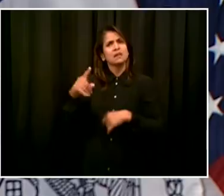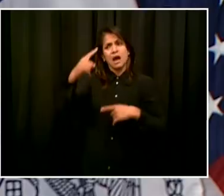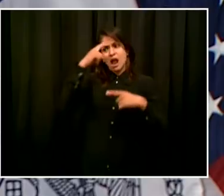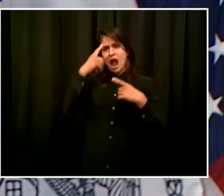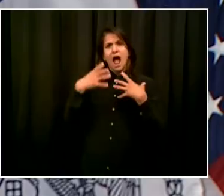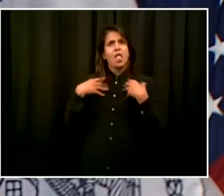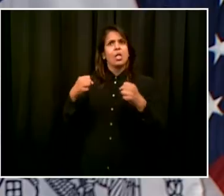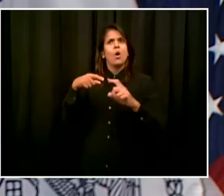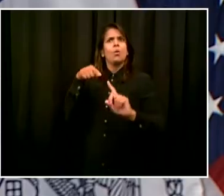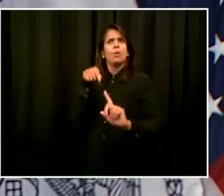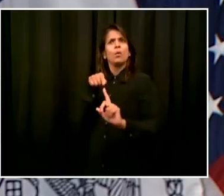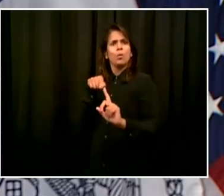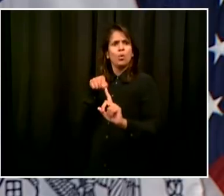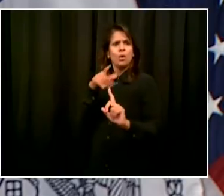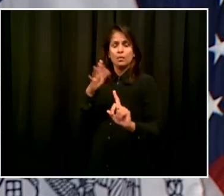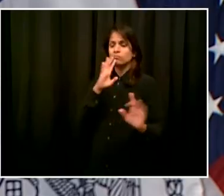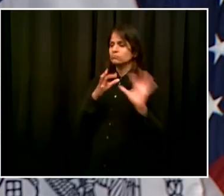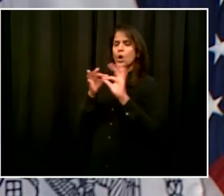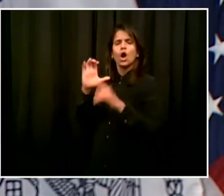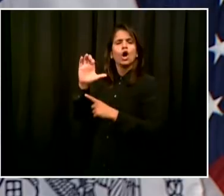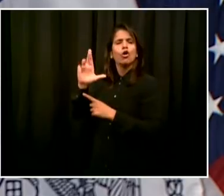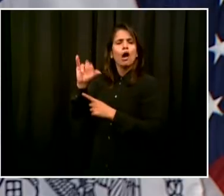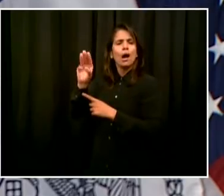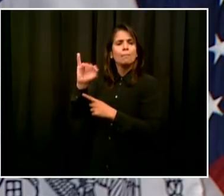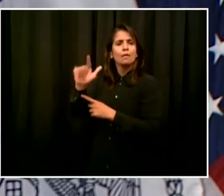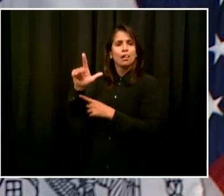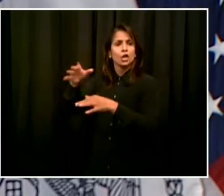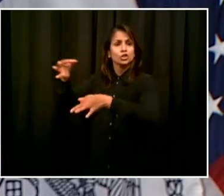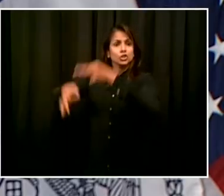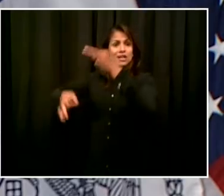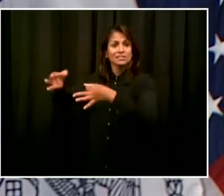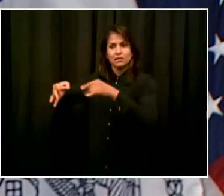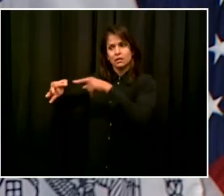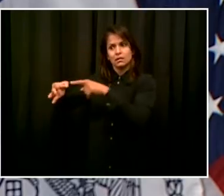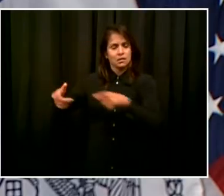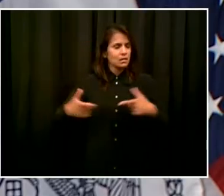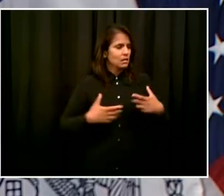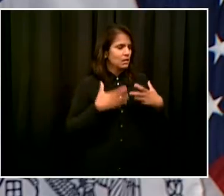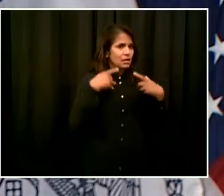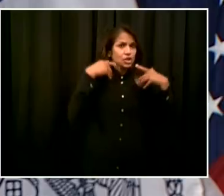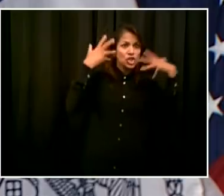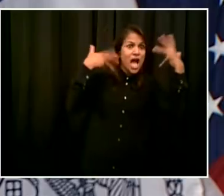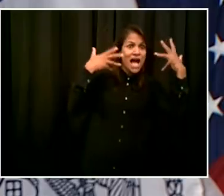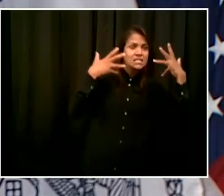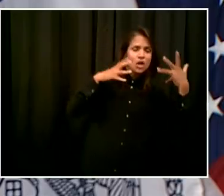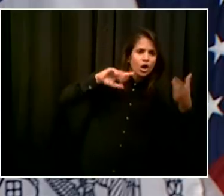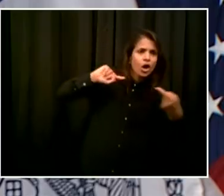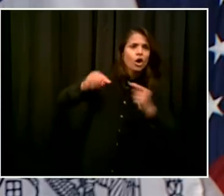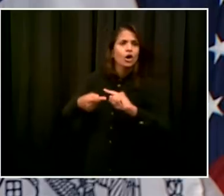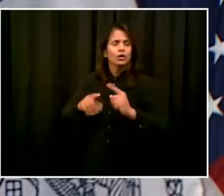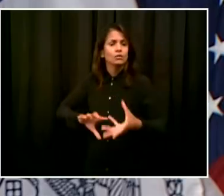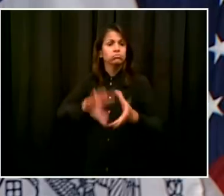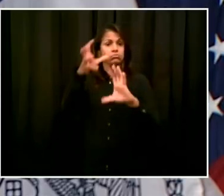SETTINGS? THAT'S AN IMPORTANT QUESTION, WHAT IS THE INTERCONNECTION OF MENTAL HEALTH AND CRIMINAL JUSTICE? I ITHNKY OUA RE